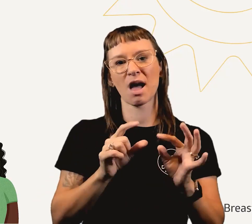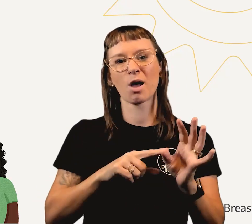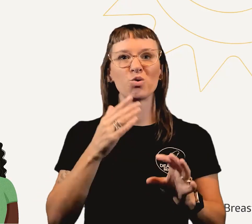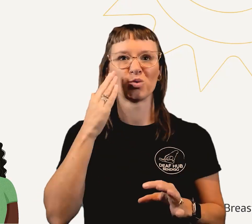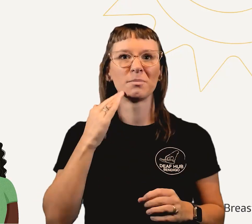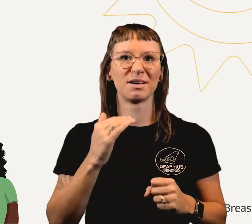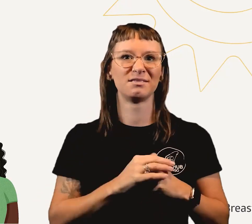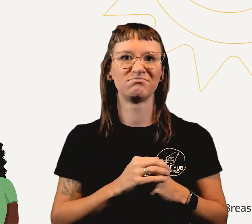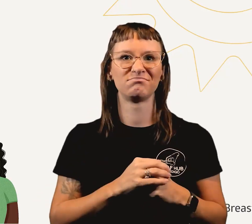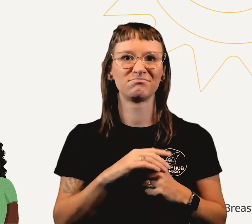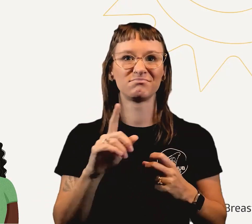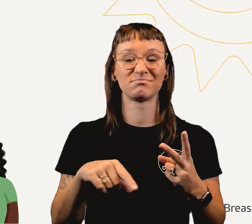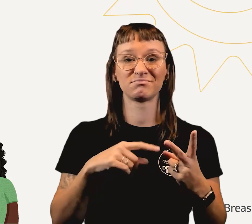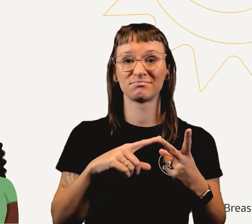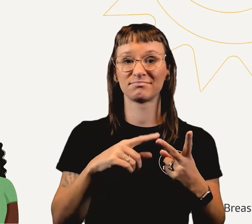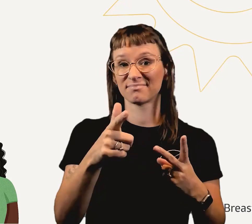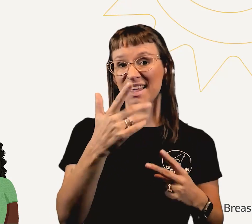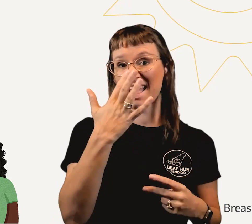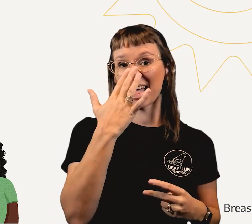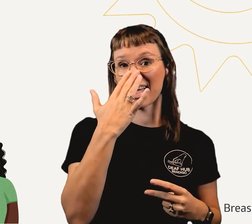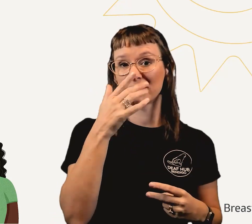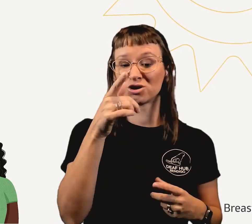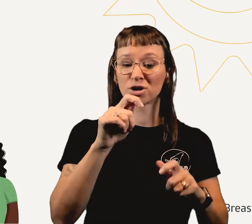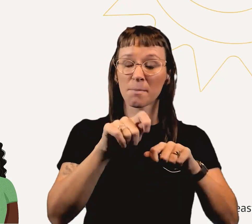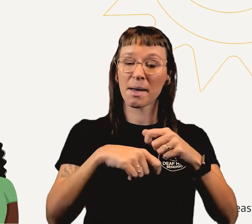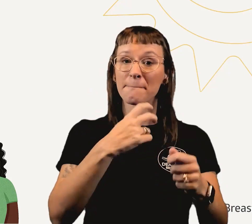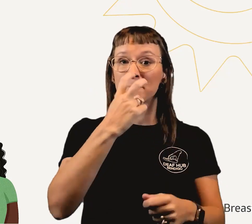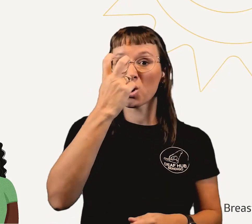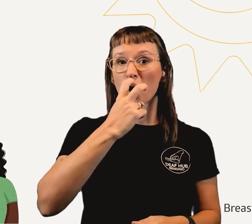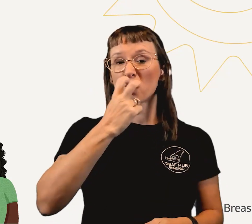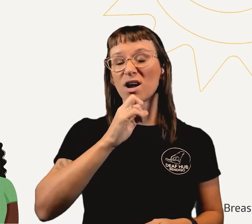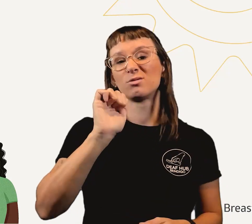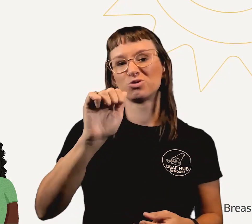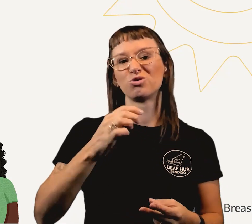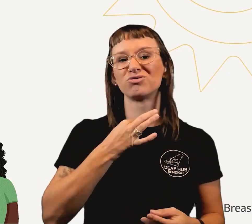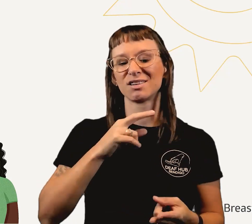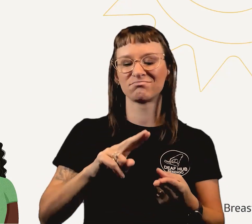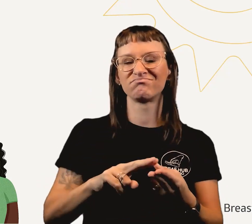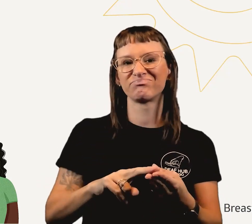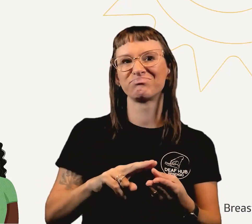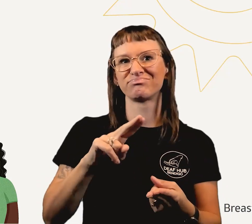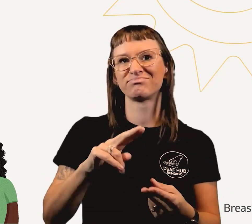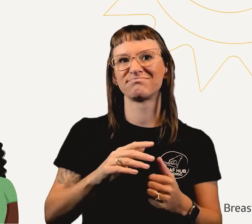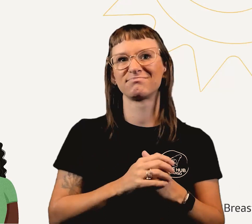more common in women. 2- Age, as a woman's risk of breast cancer increases with age,